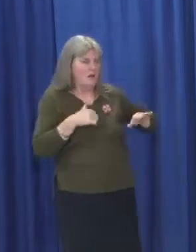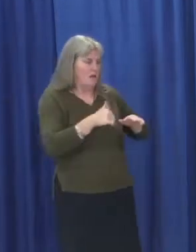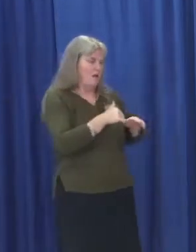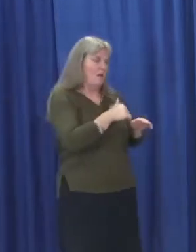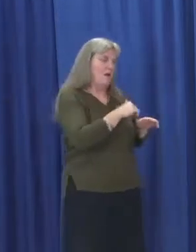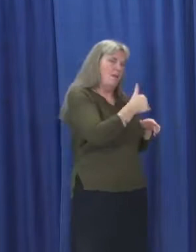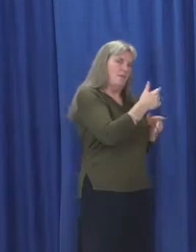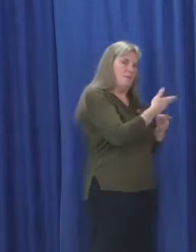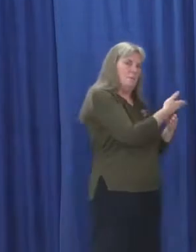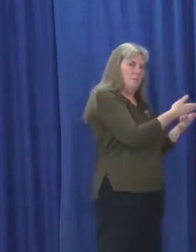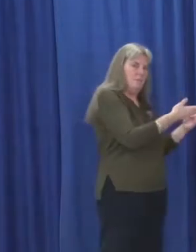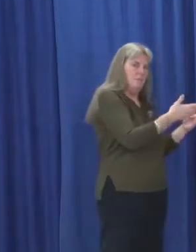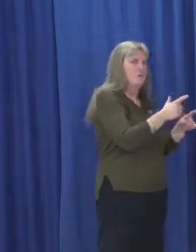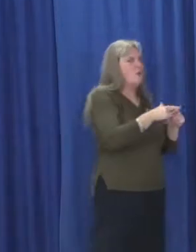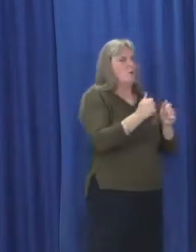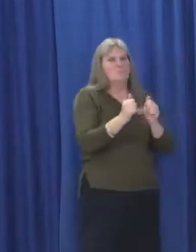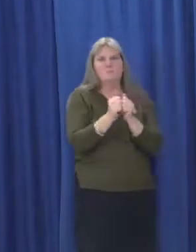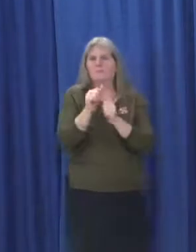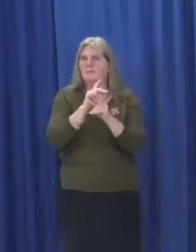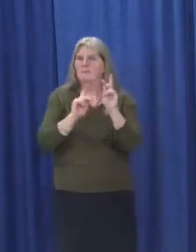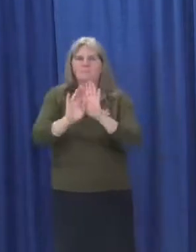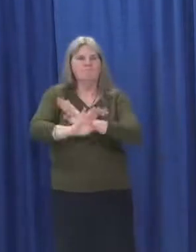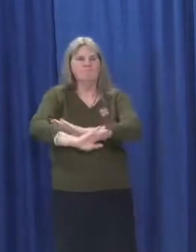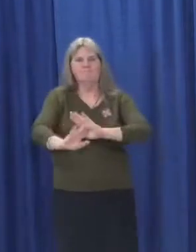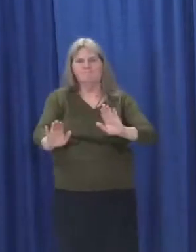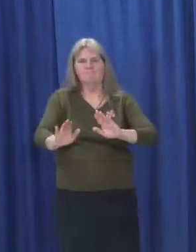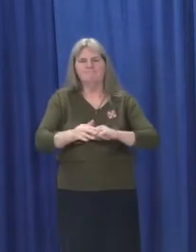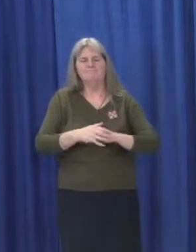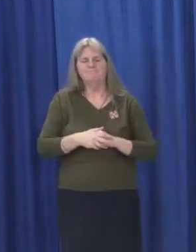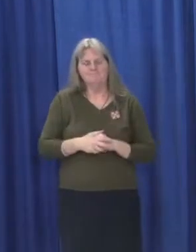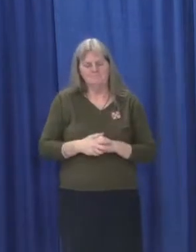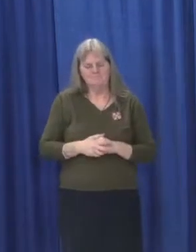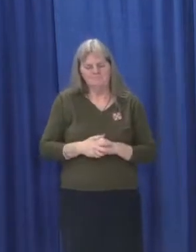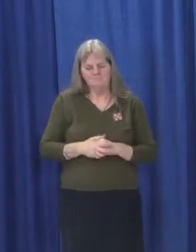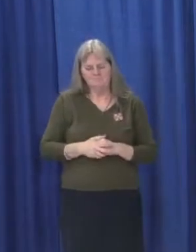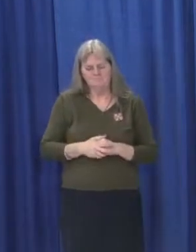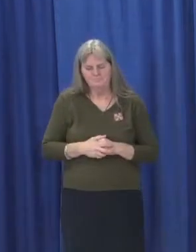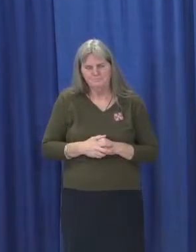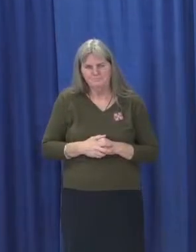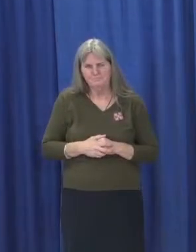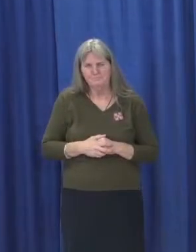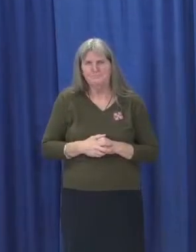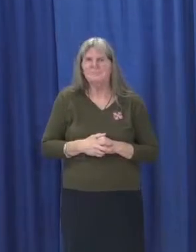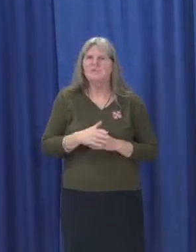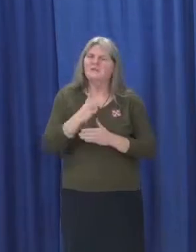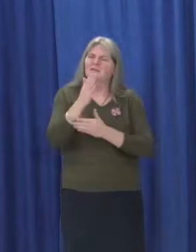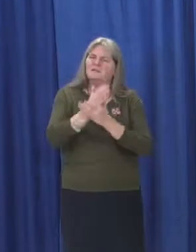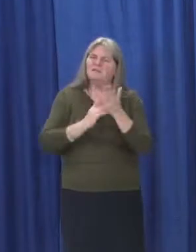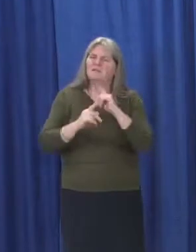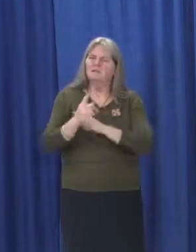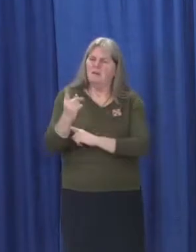elsewhere. Some people are asking about